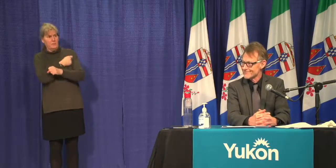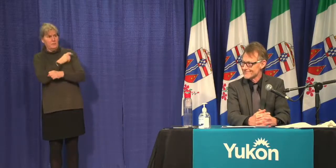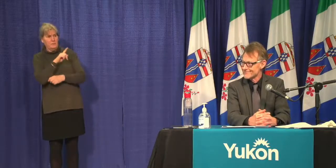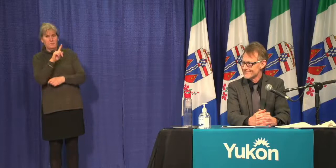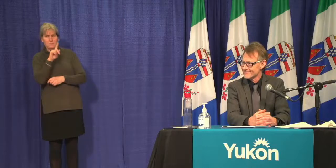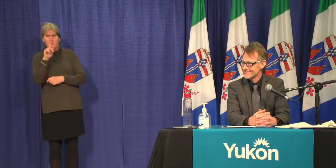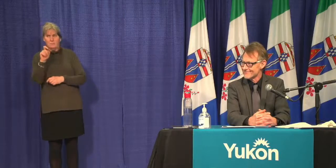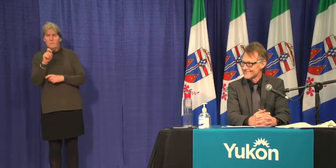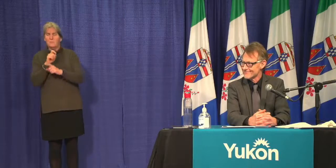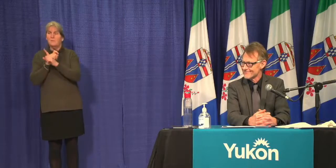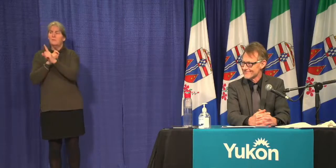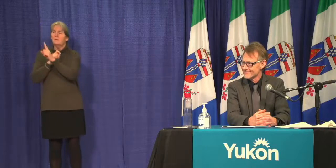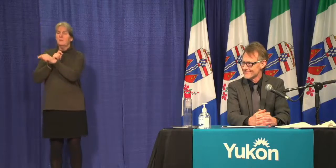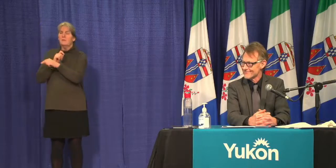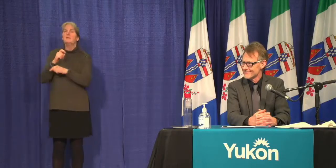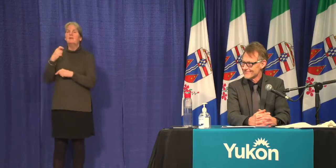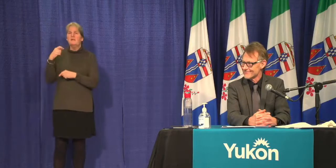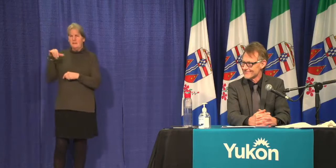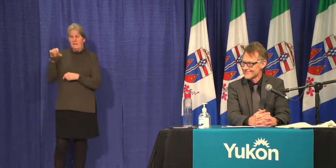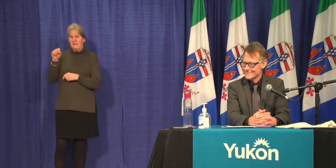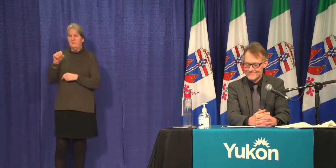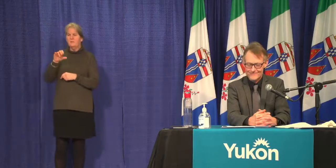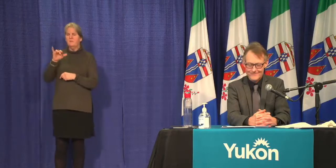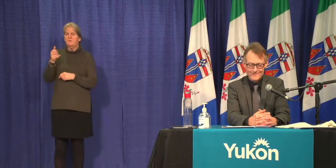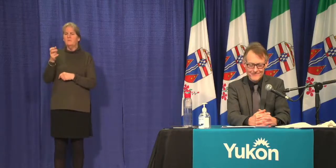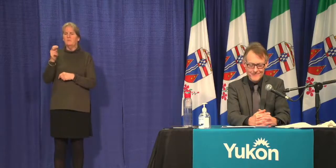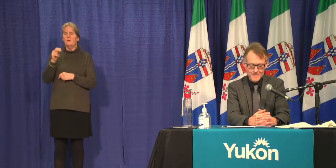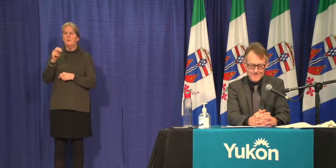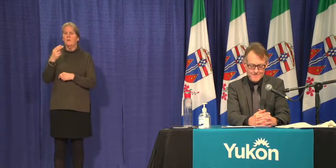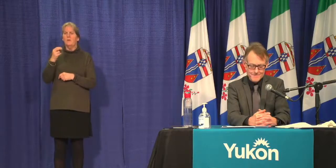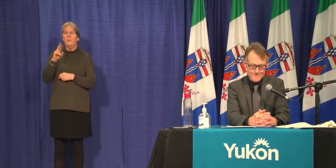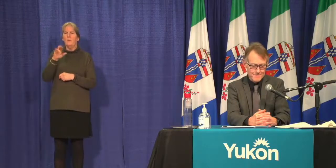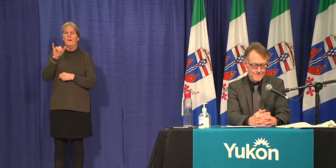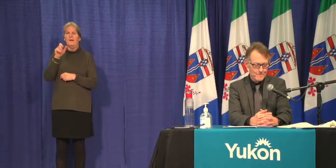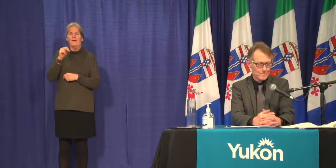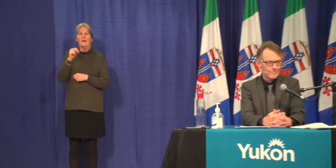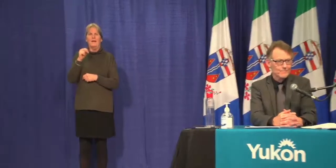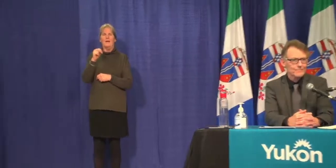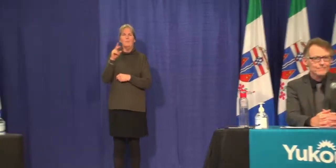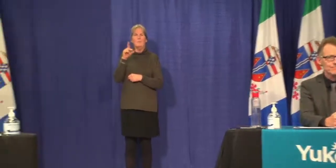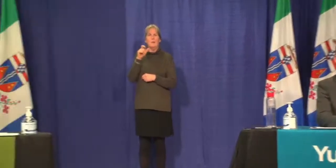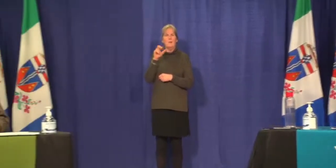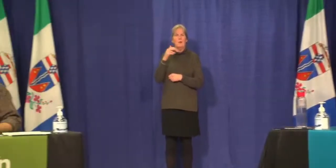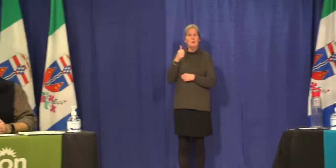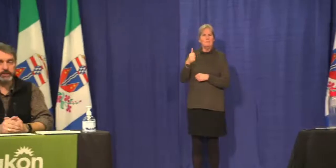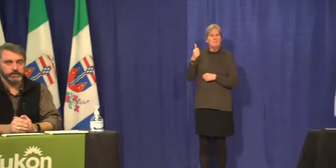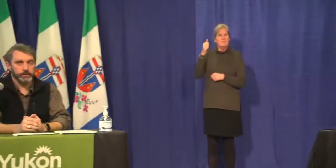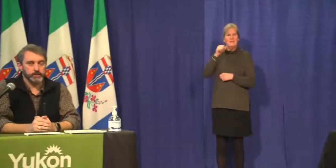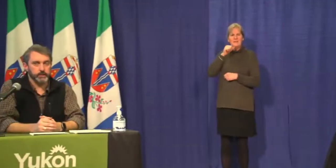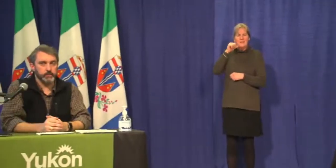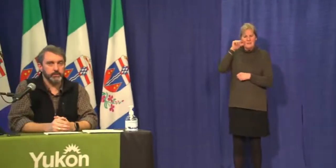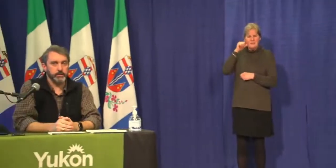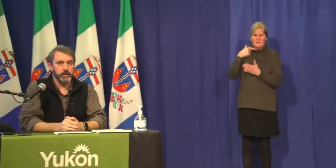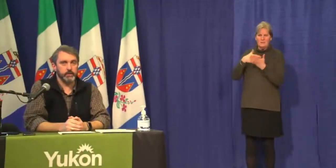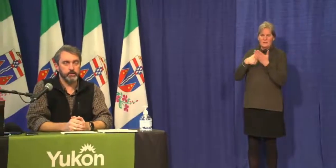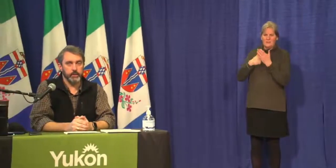people there. Pat: I talked with John Horgan yesterday. We had a great meeting about a